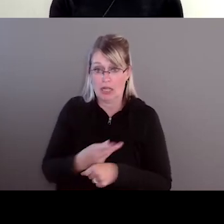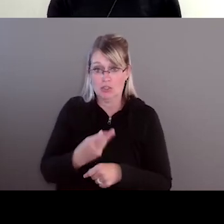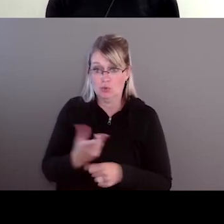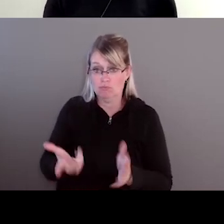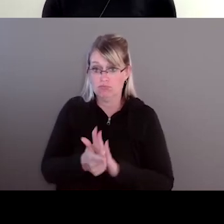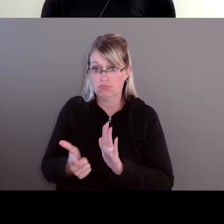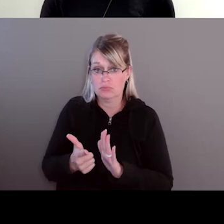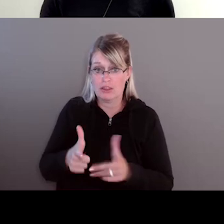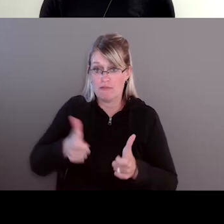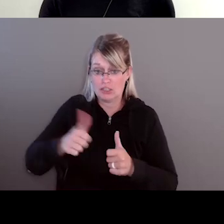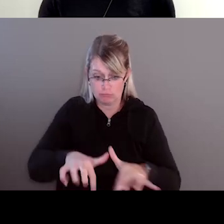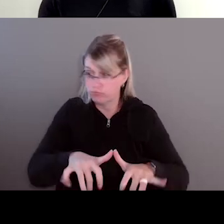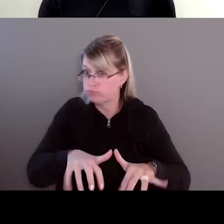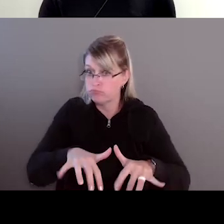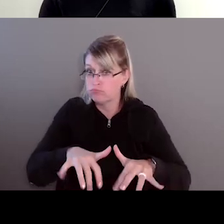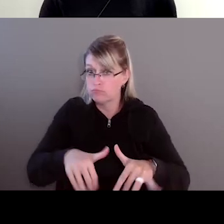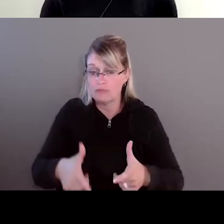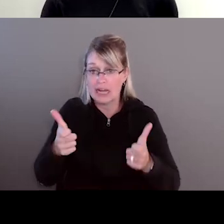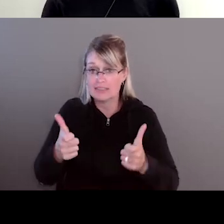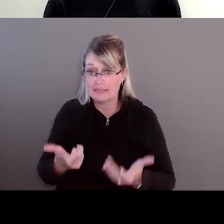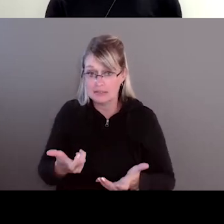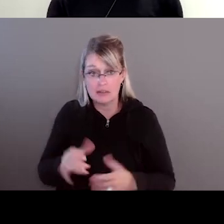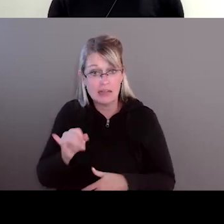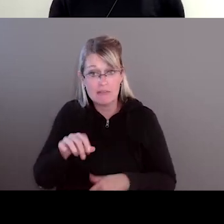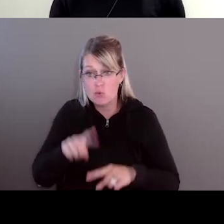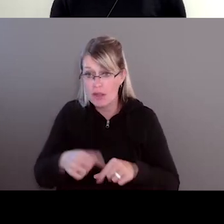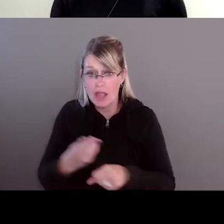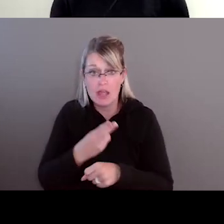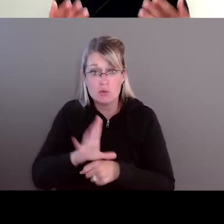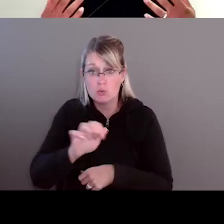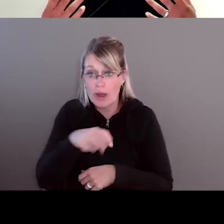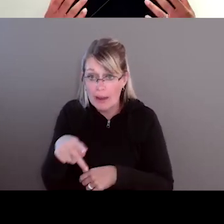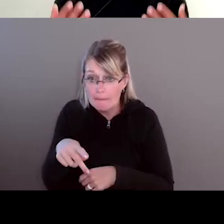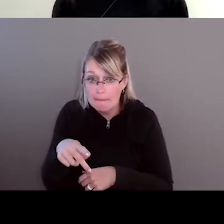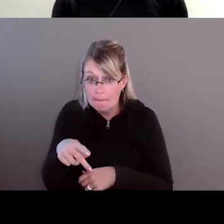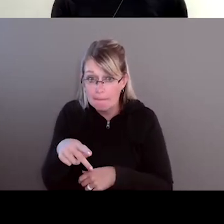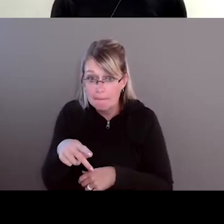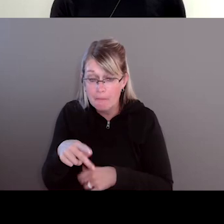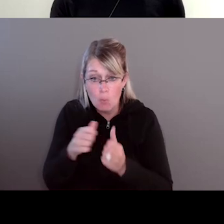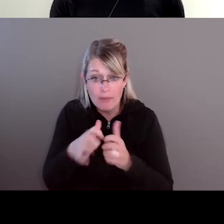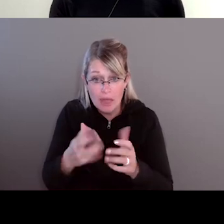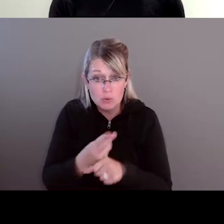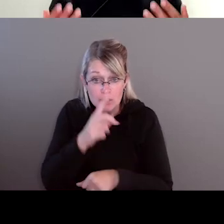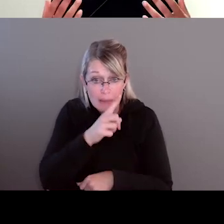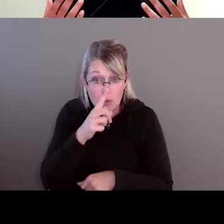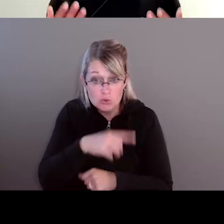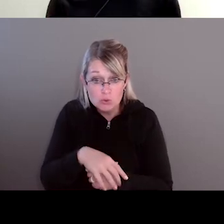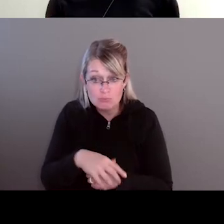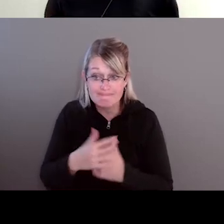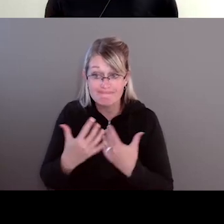faster to use their keyboard. If they can't use their application without using a mouse, that's a